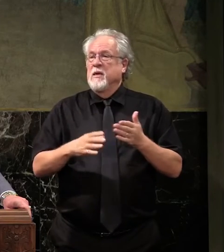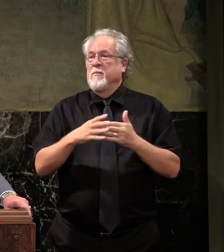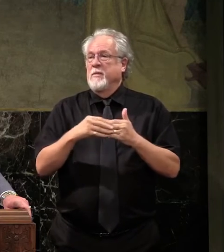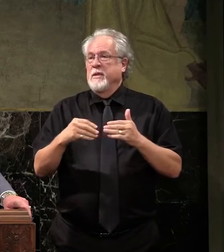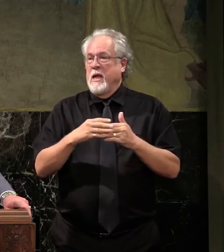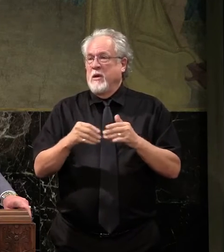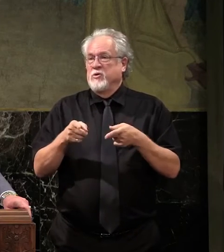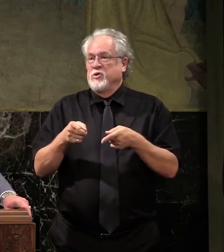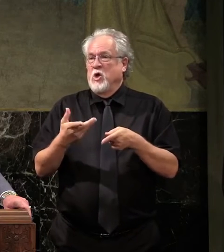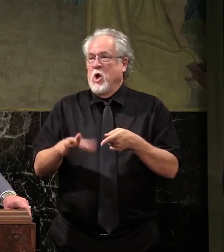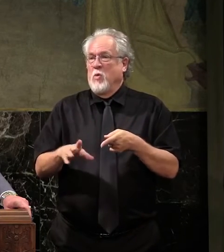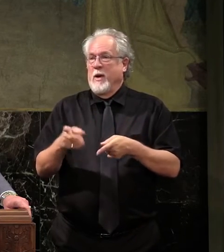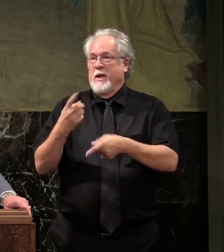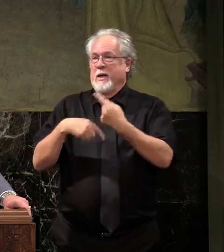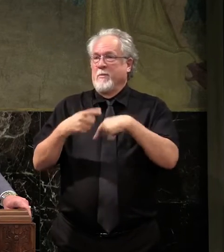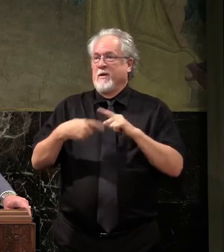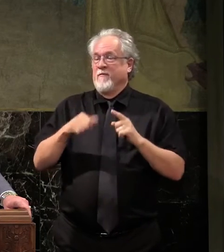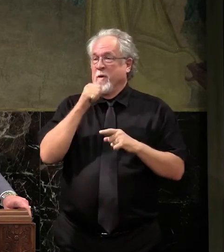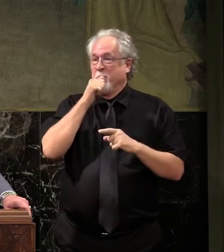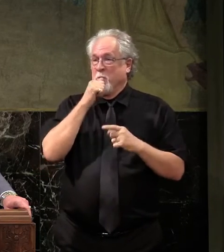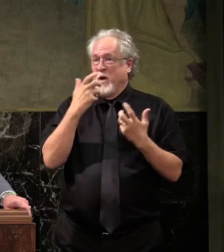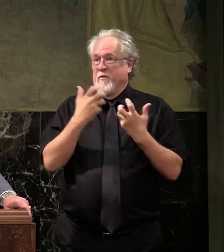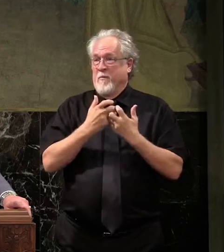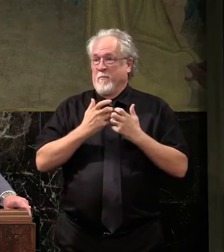already been coming from our private partner hospital but they were going to